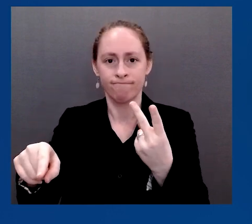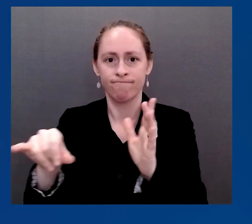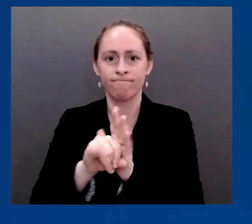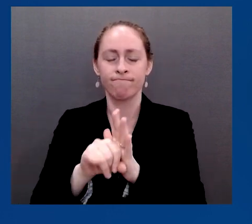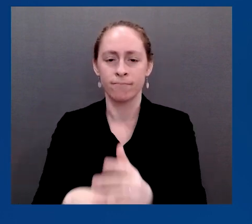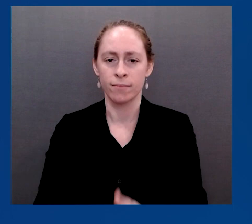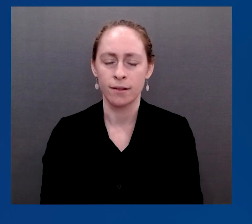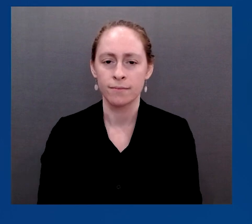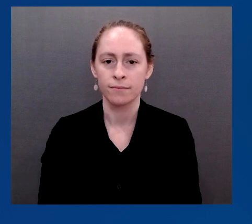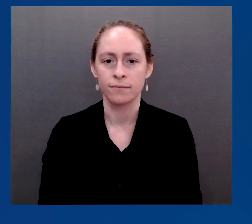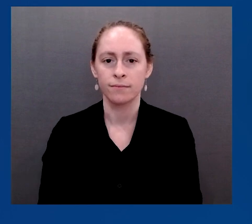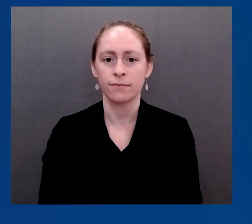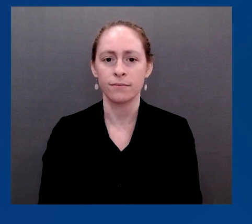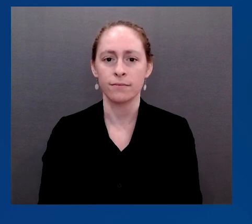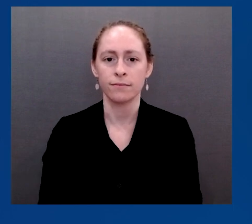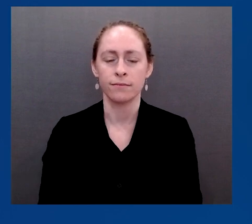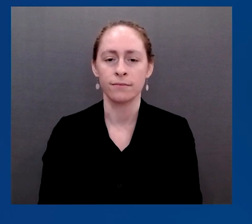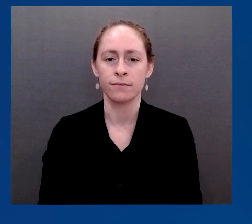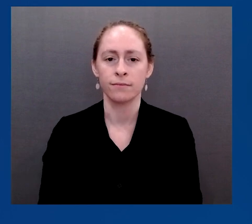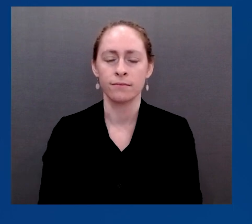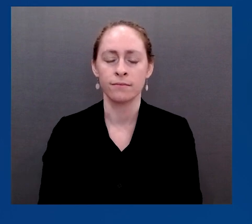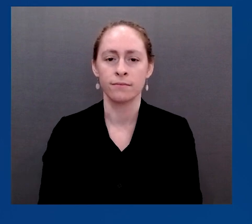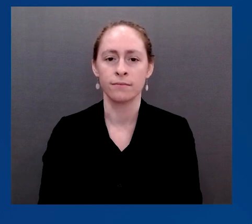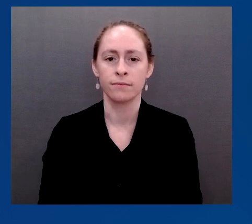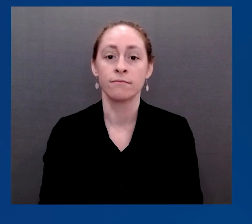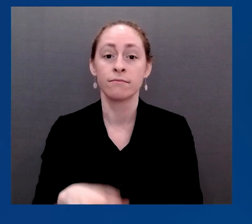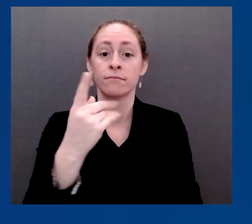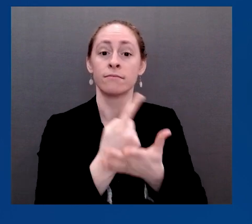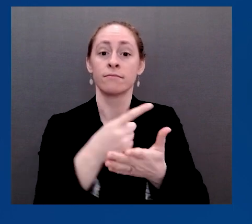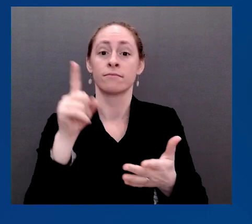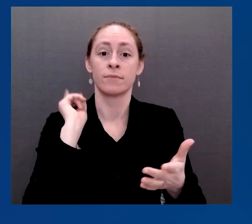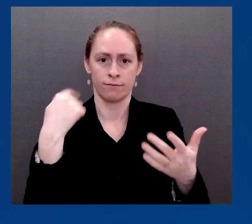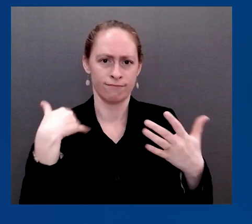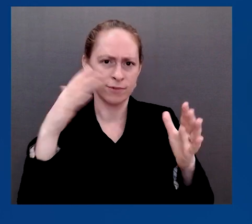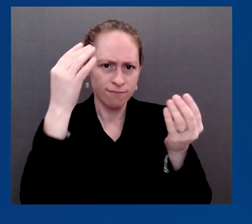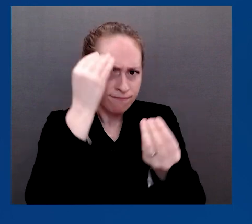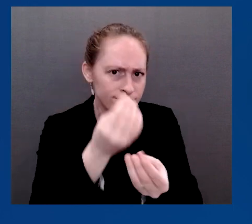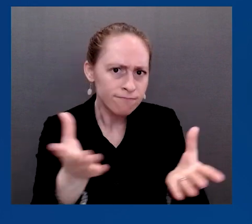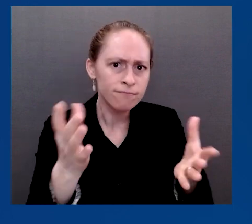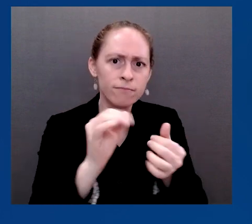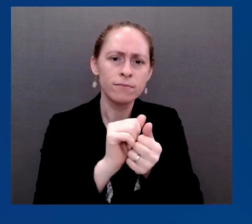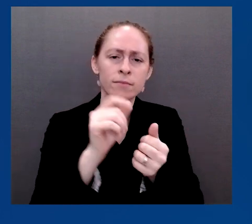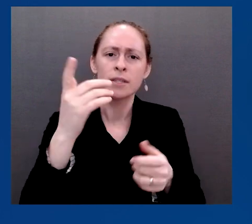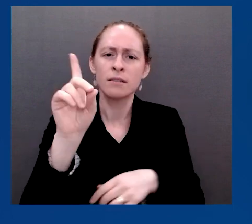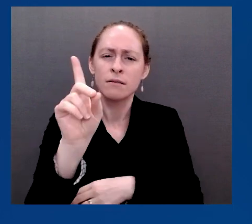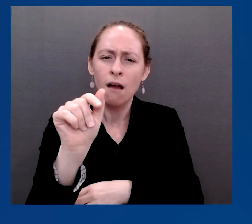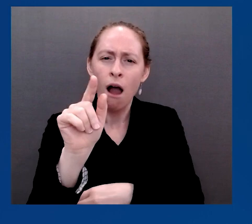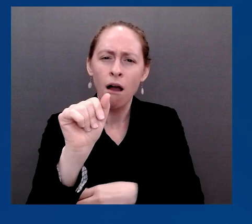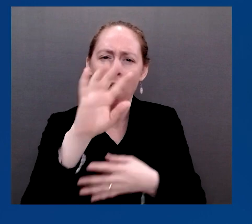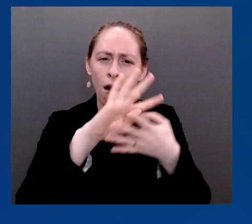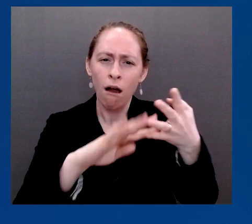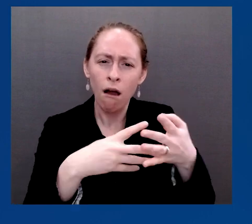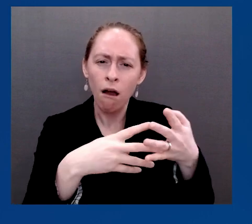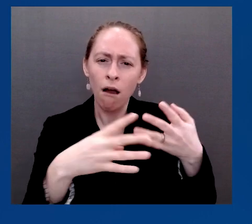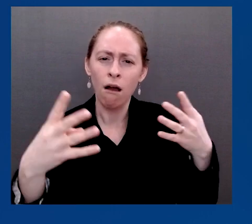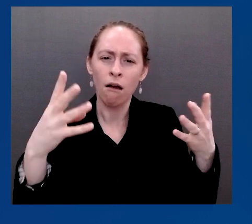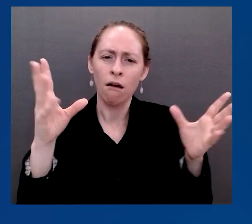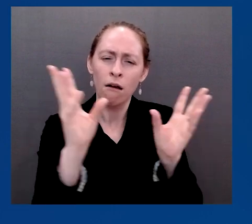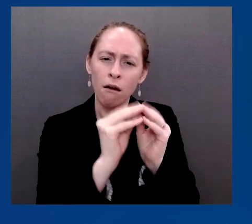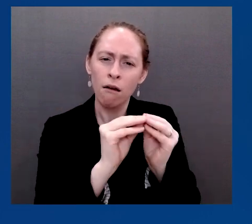across the country in 212 communities, which we will double to more than 800 testing sites in the next four weeks.